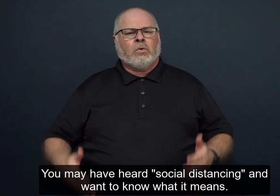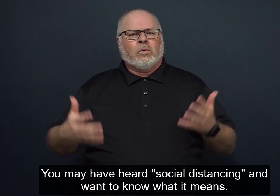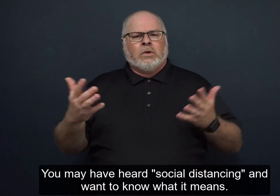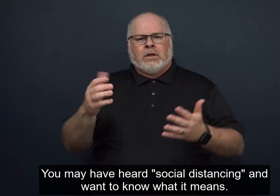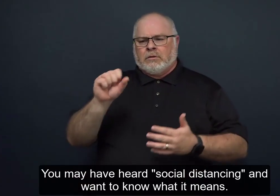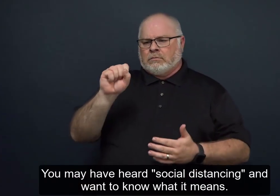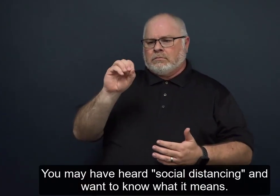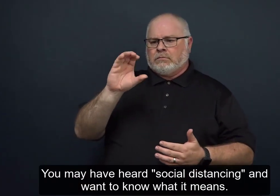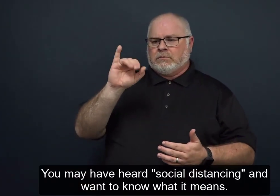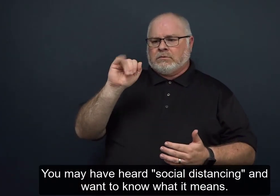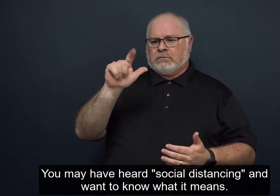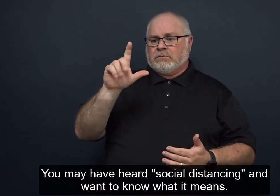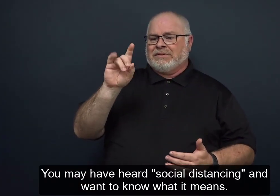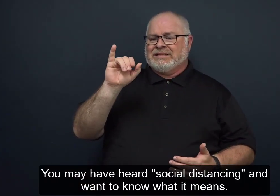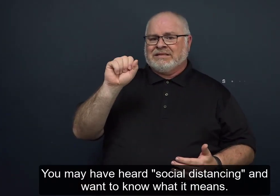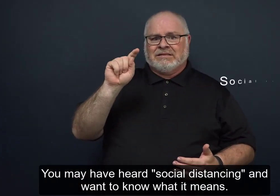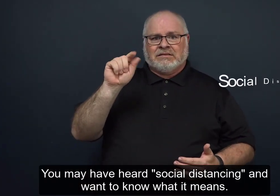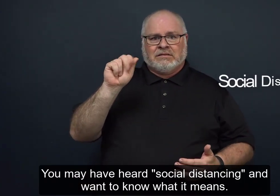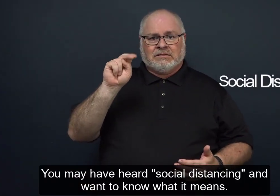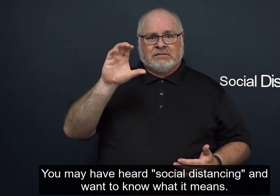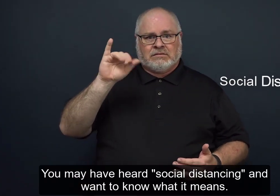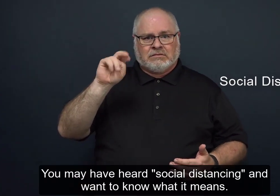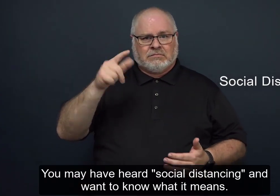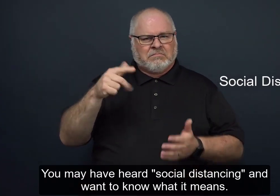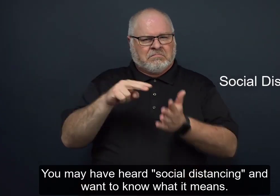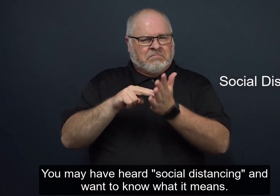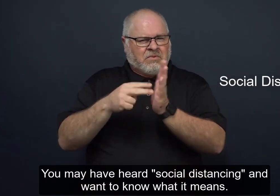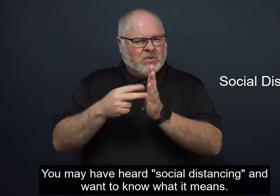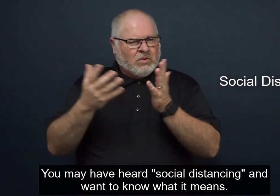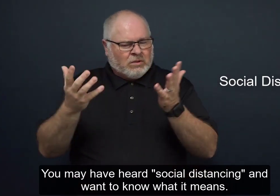You may have heard "social distancing" and want to know what it means.